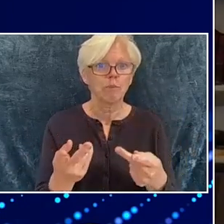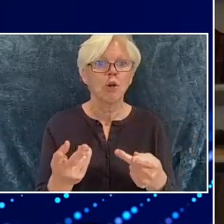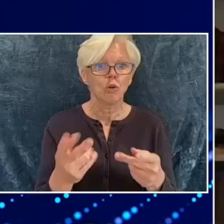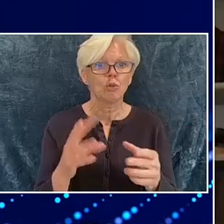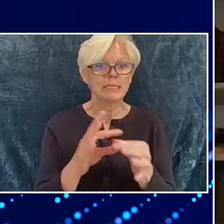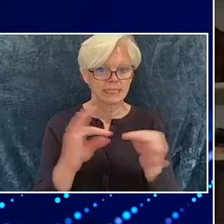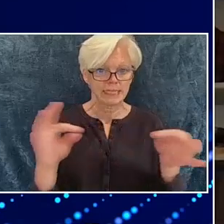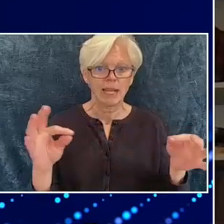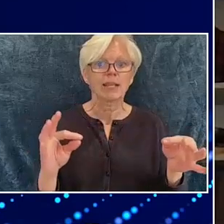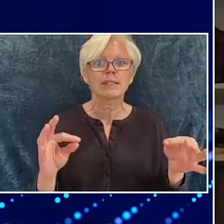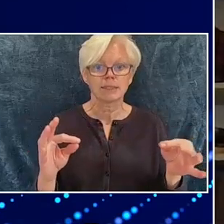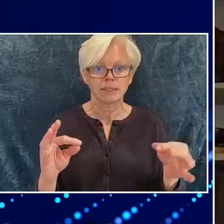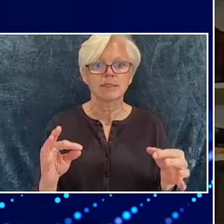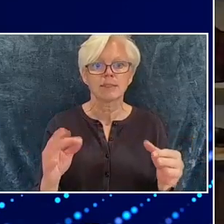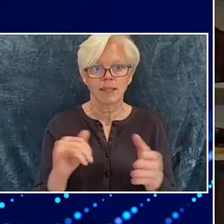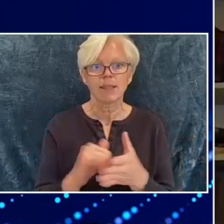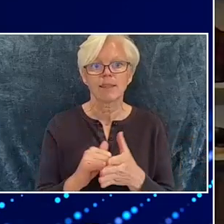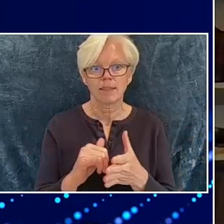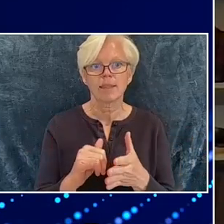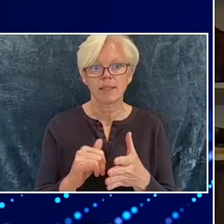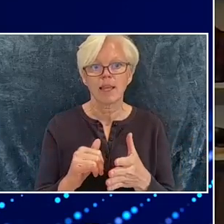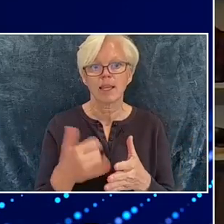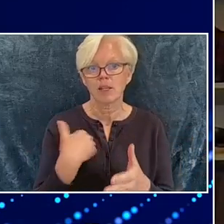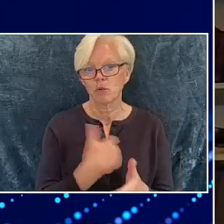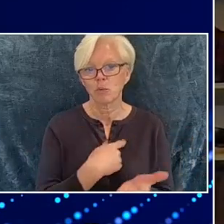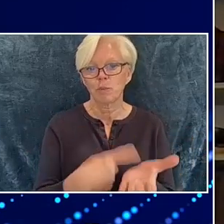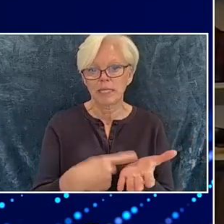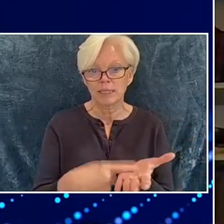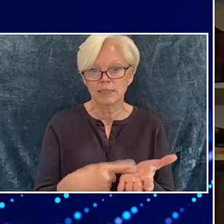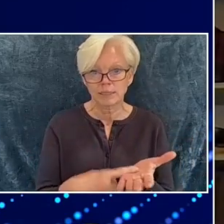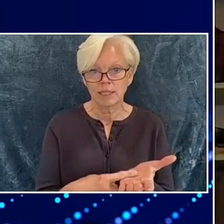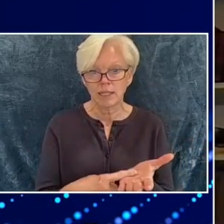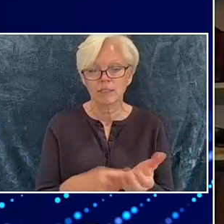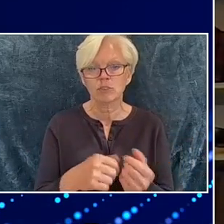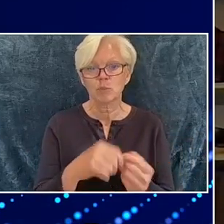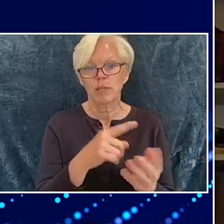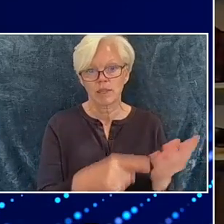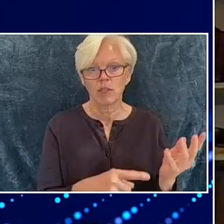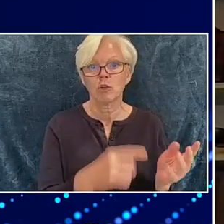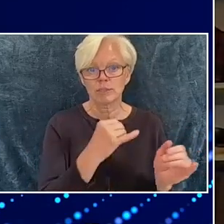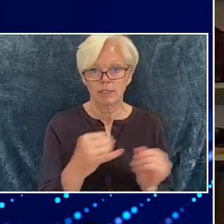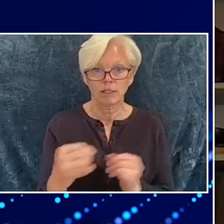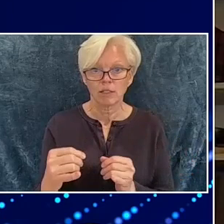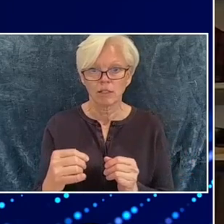that we discussed with those individuals. We want to put it in front of the entire